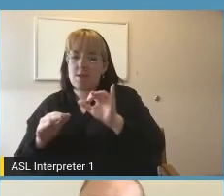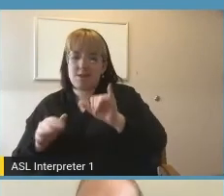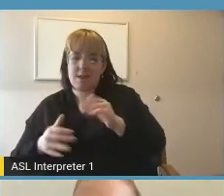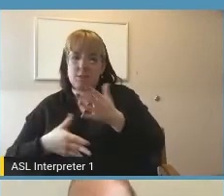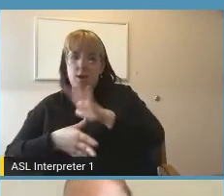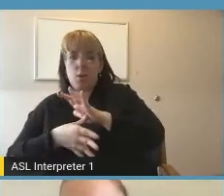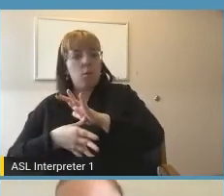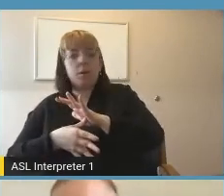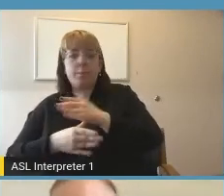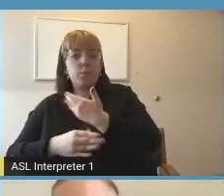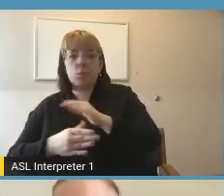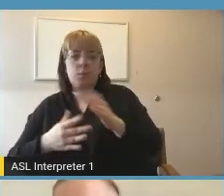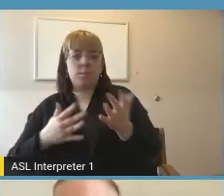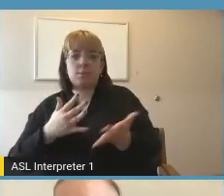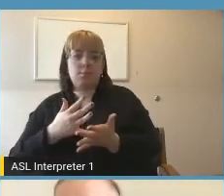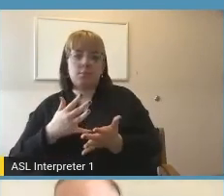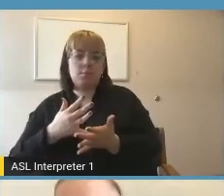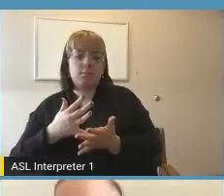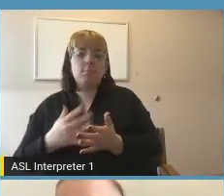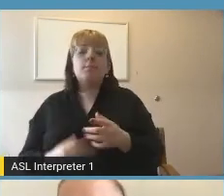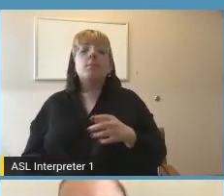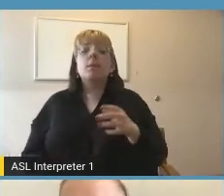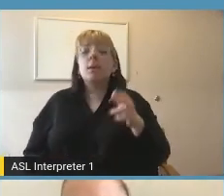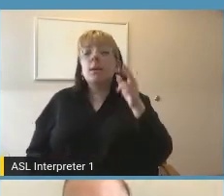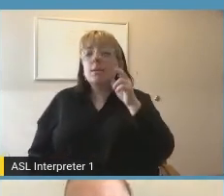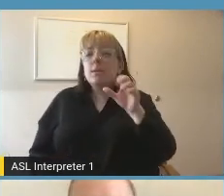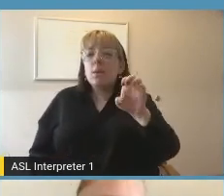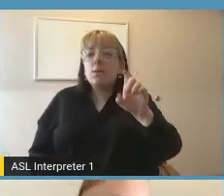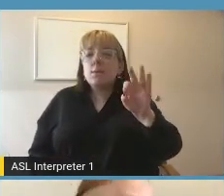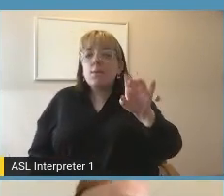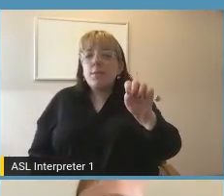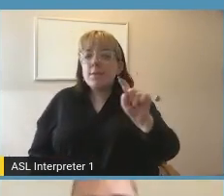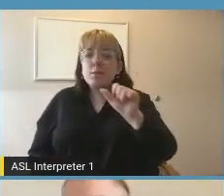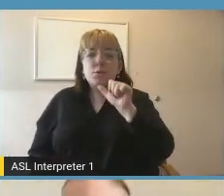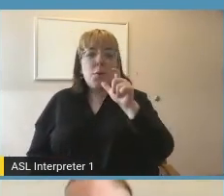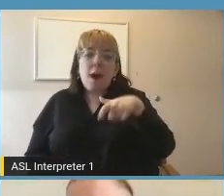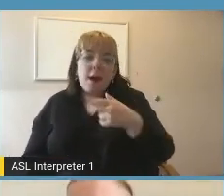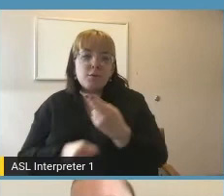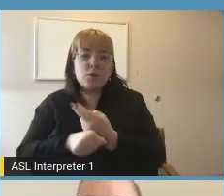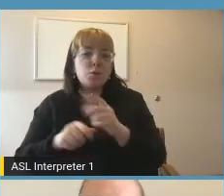And sound effects you do not have to use sound effects. But they can be fun sometimes. To